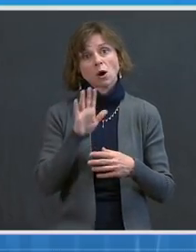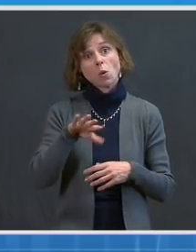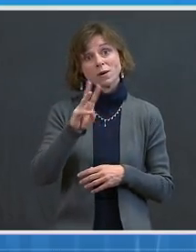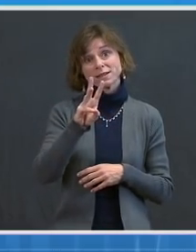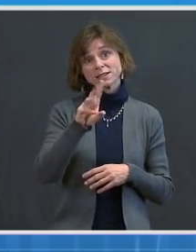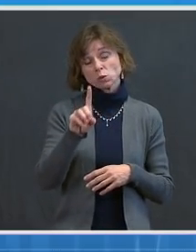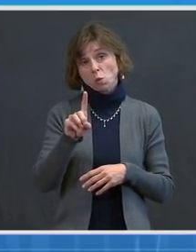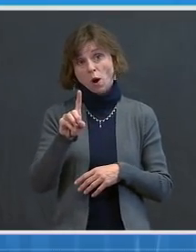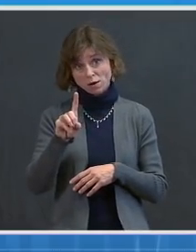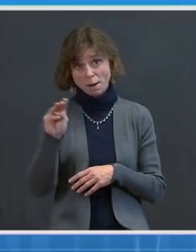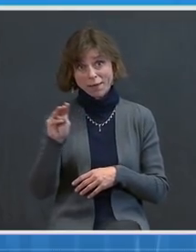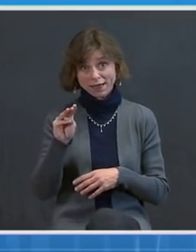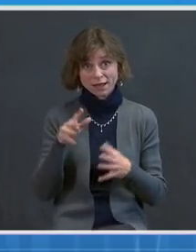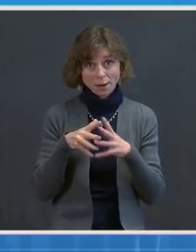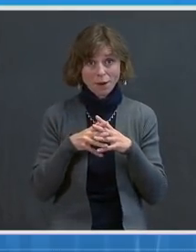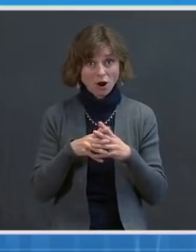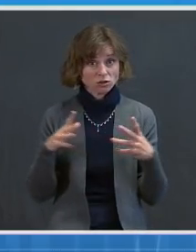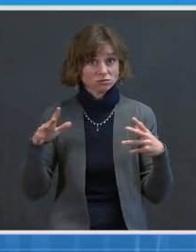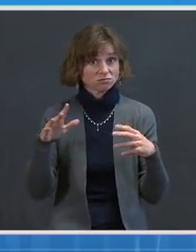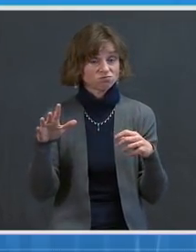fully vaccinated, 32 million Americans.